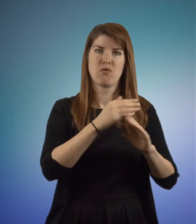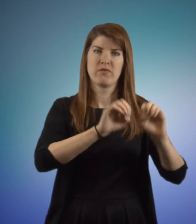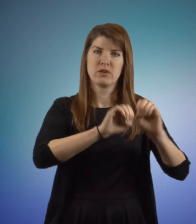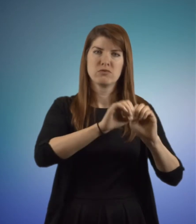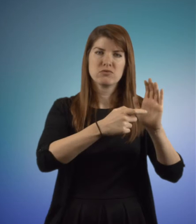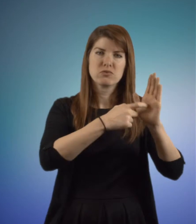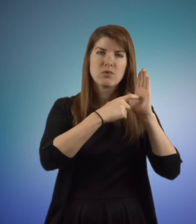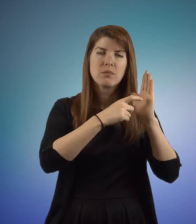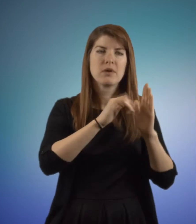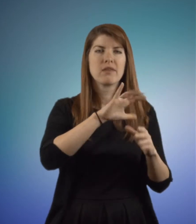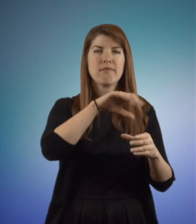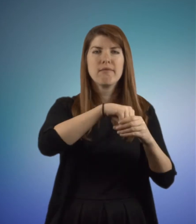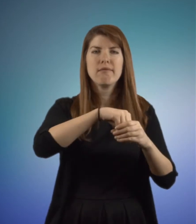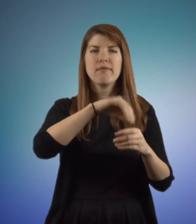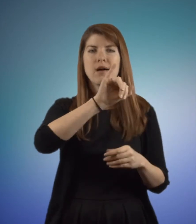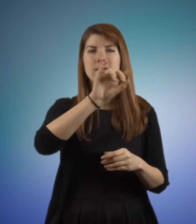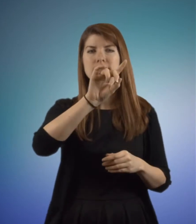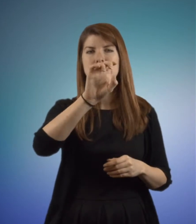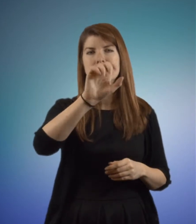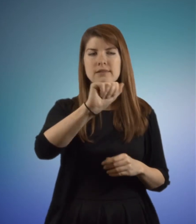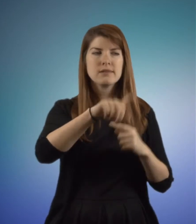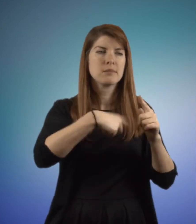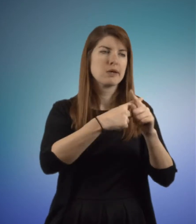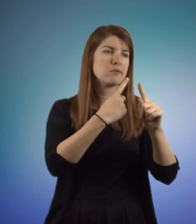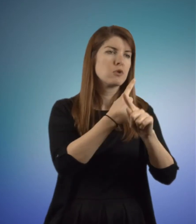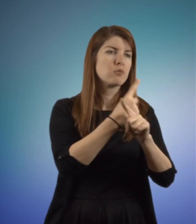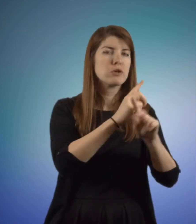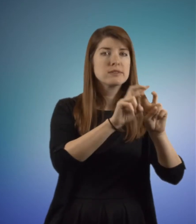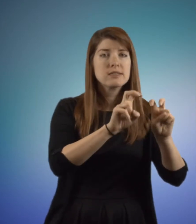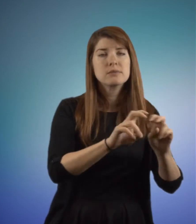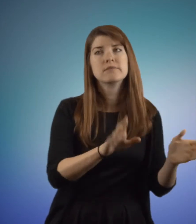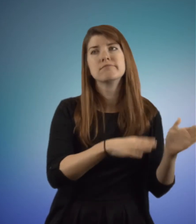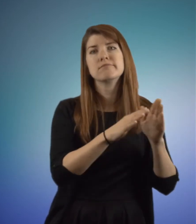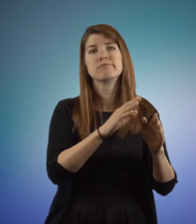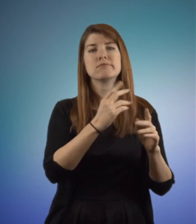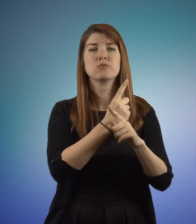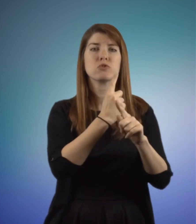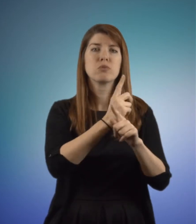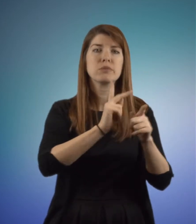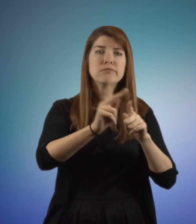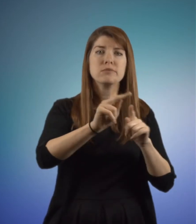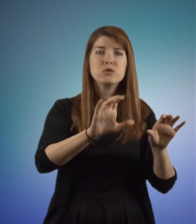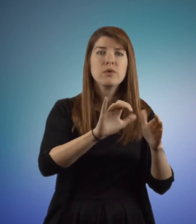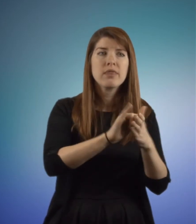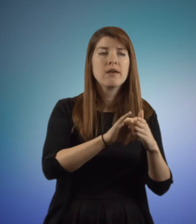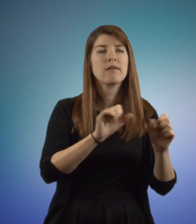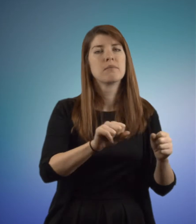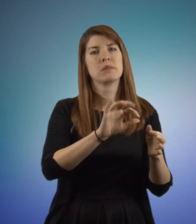out in IDEA about appropriate assessments, appropriate person doing the assessment and able to interpret, and so forth.